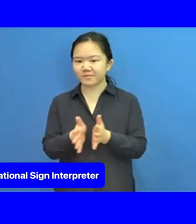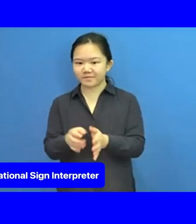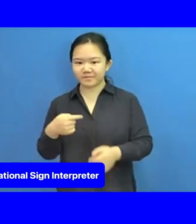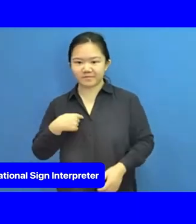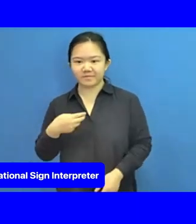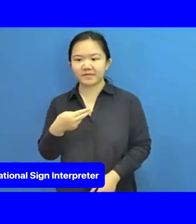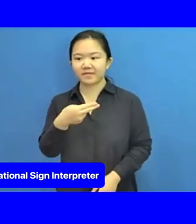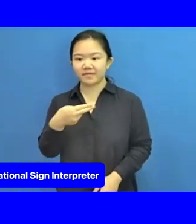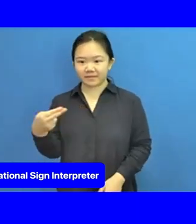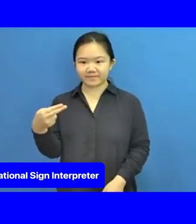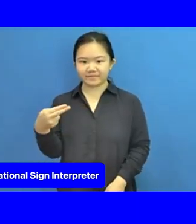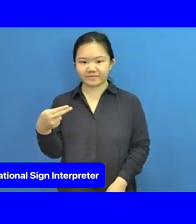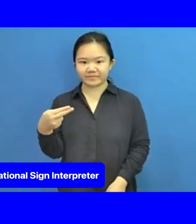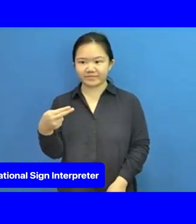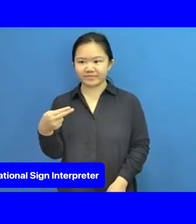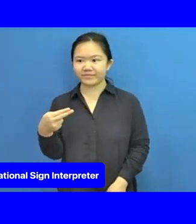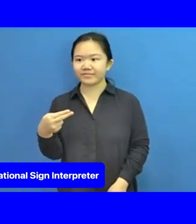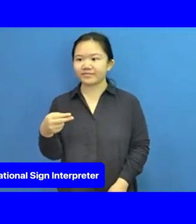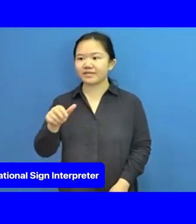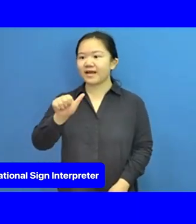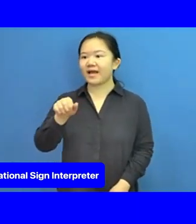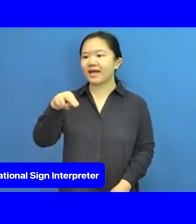I represent Pearle Live Performance Europe